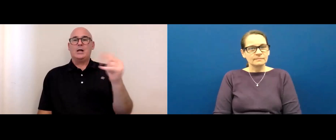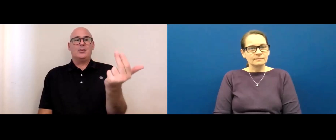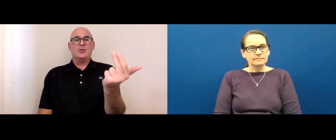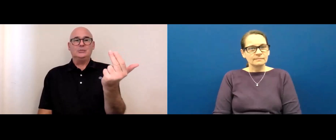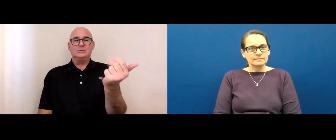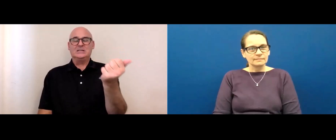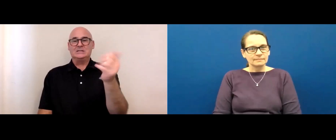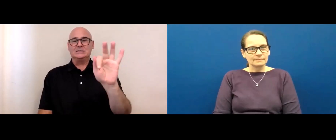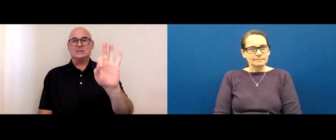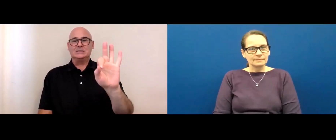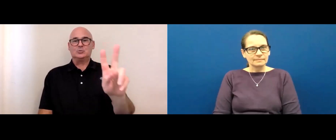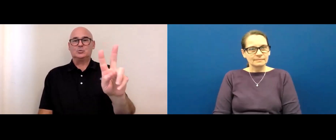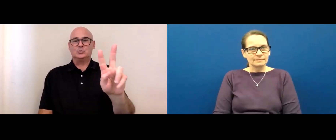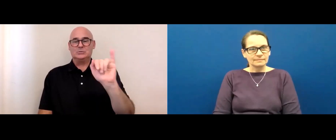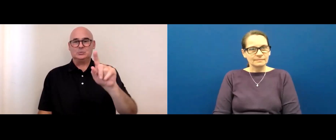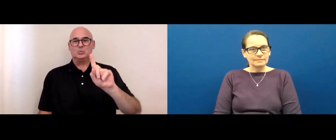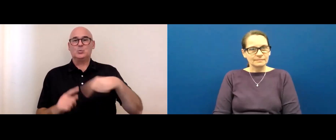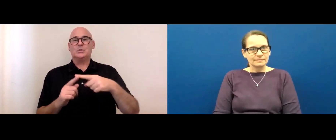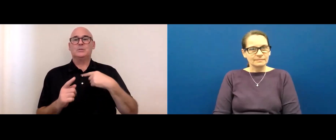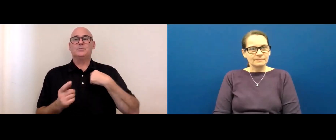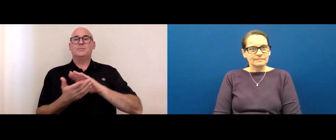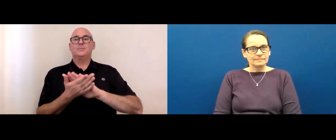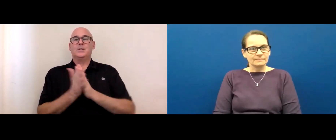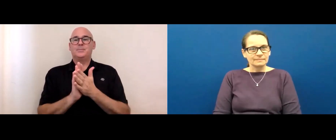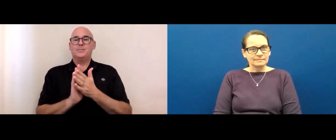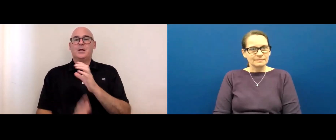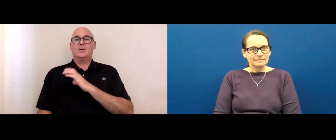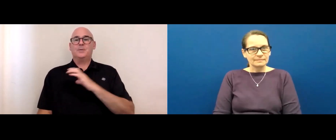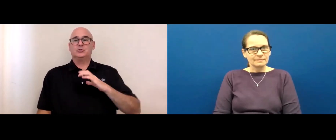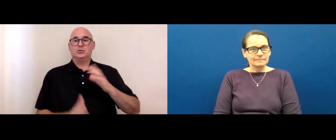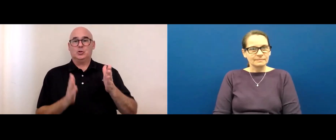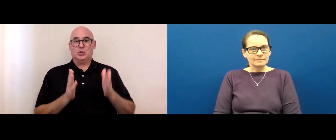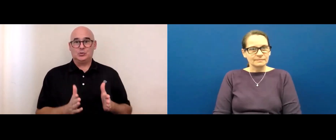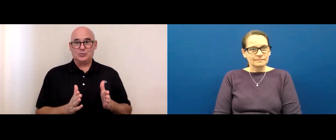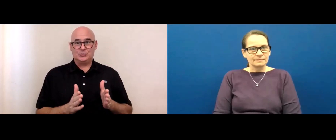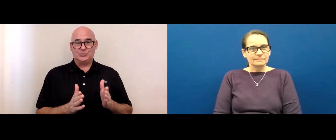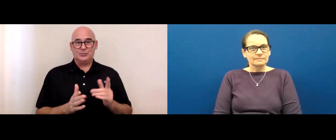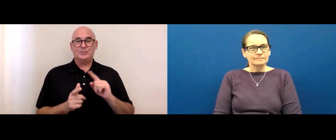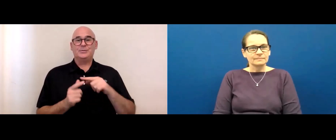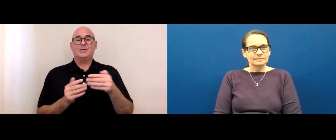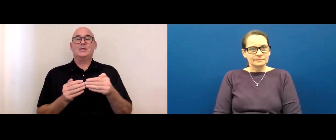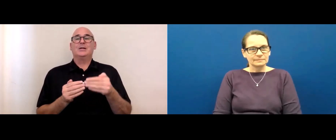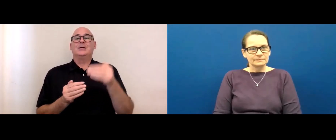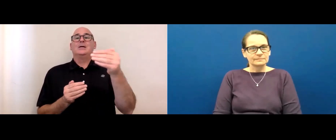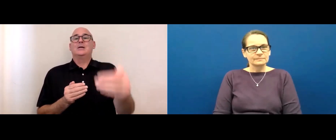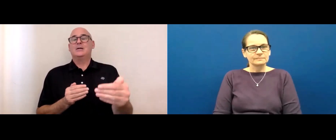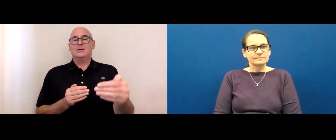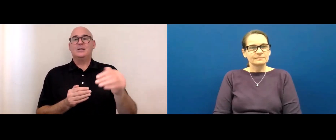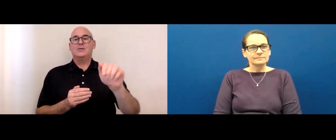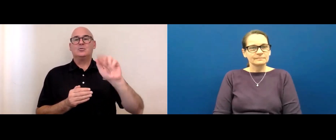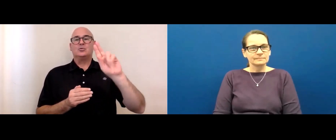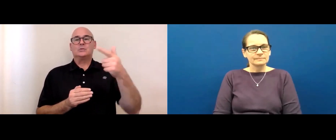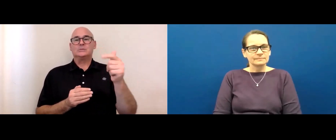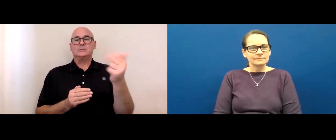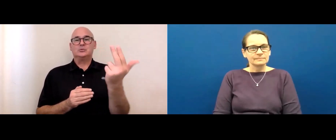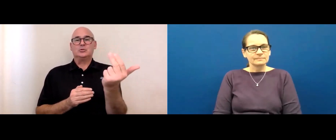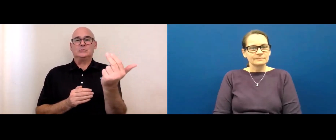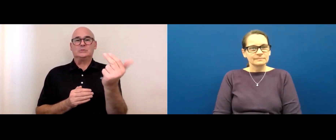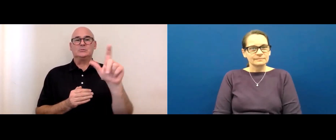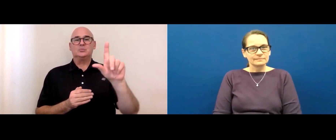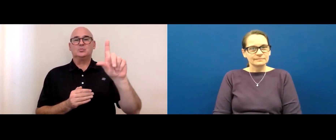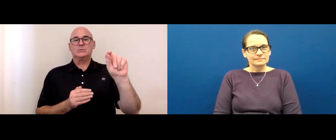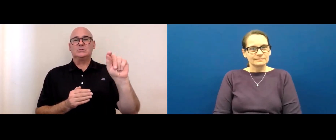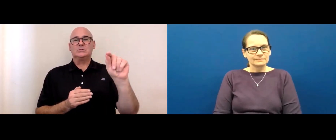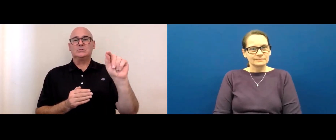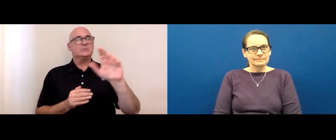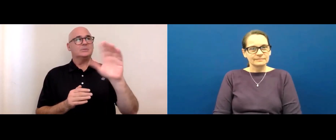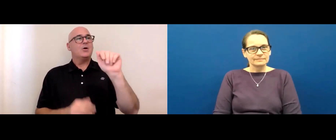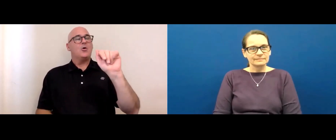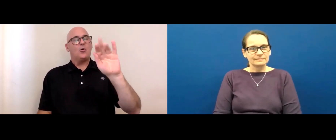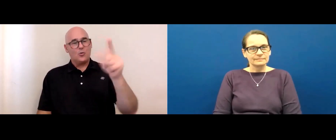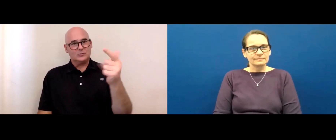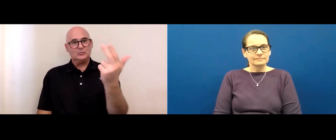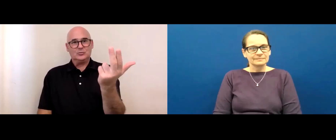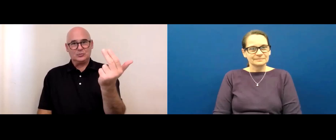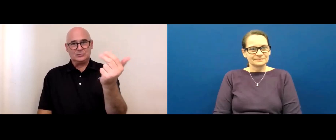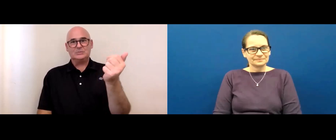July 13 1992 is when I became a commissioner the following month August 13 1992